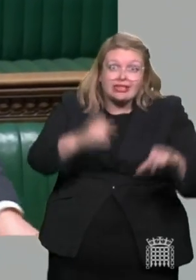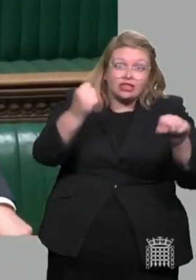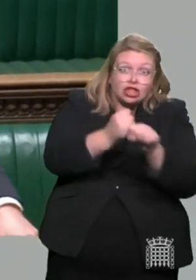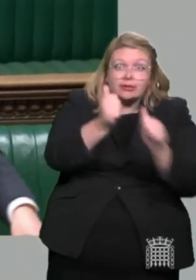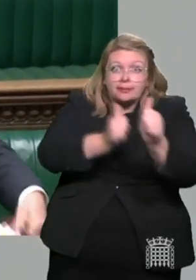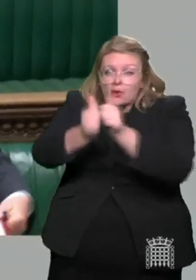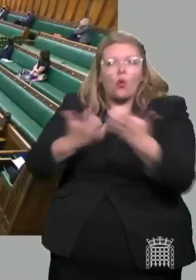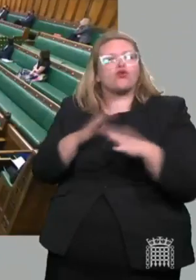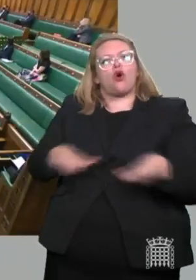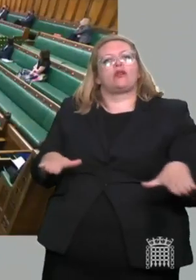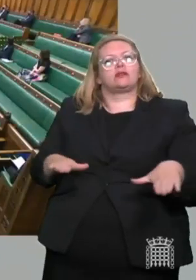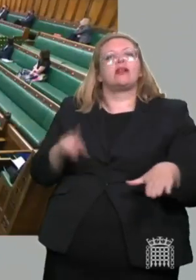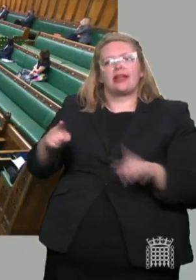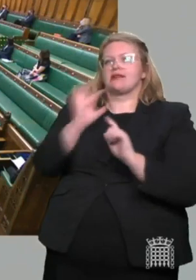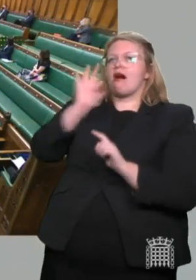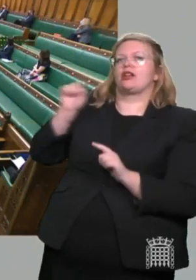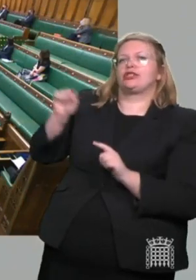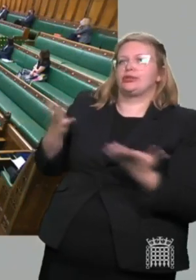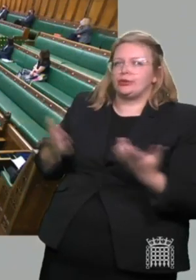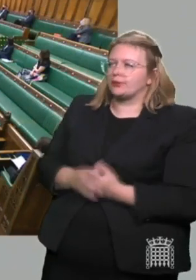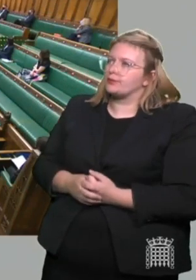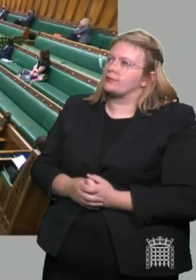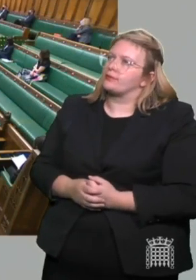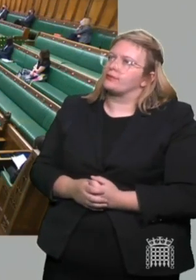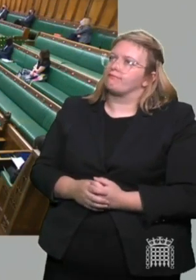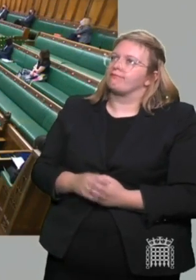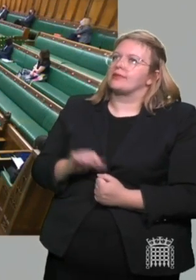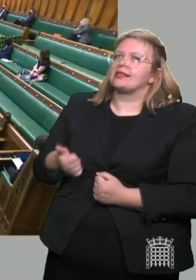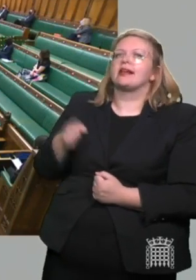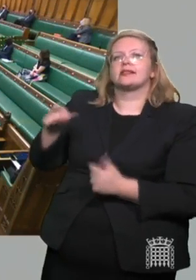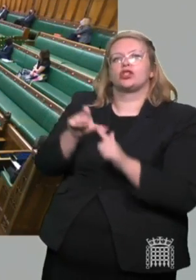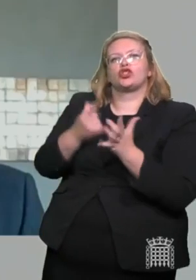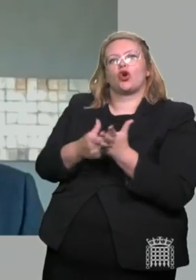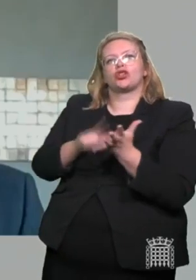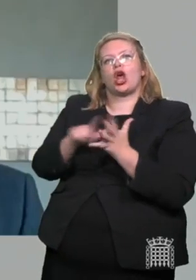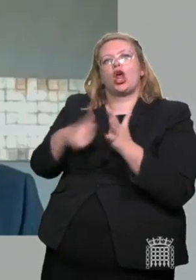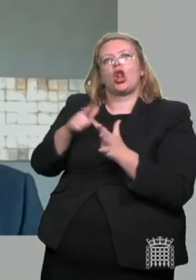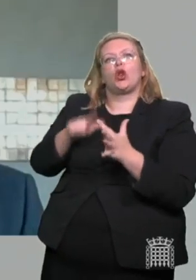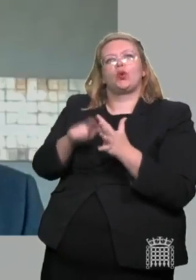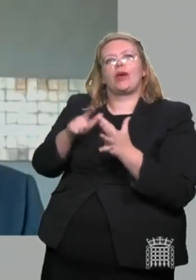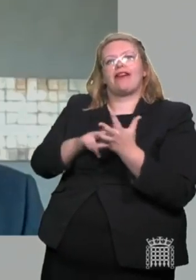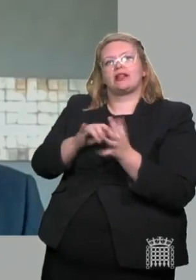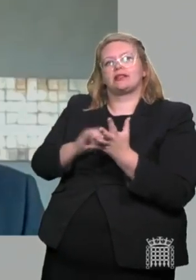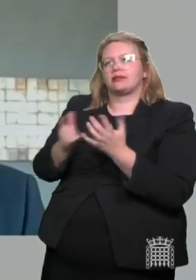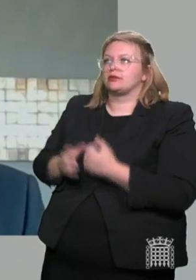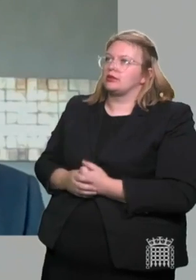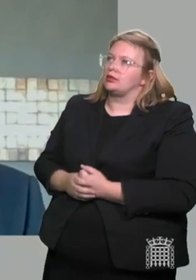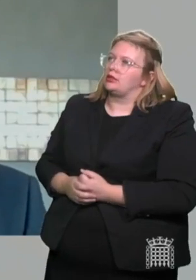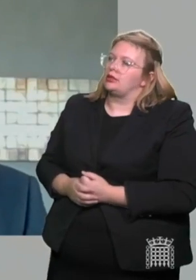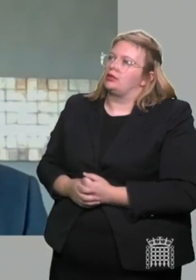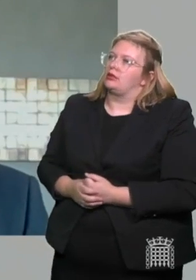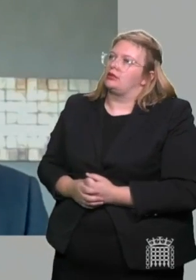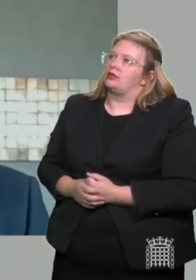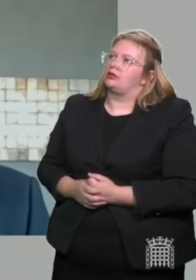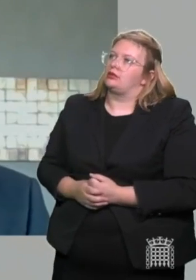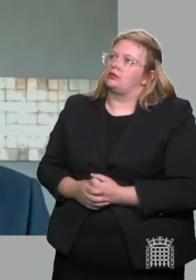Dr Luke Evans (Bosworth) (Con) [V] My constituency is best known for the battle of